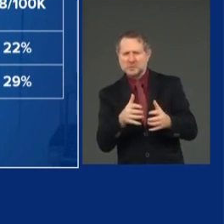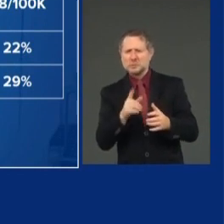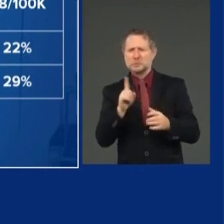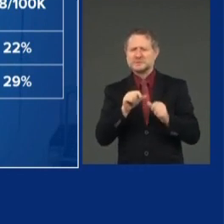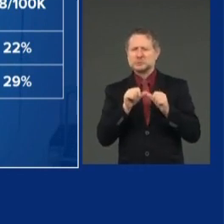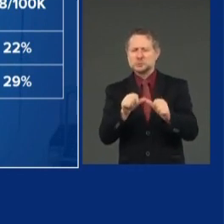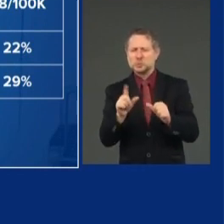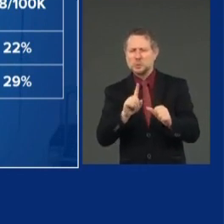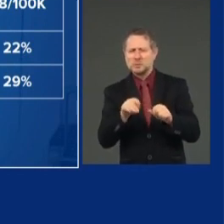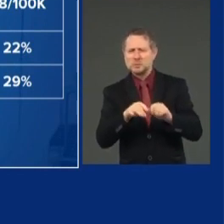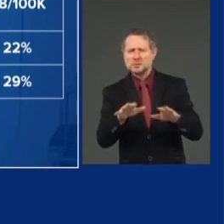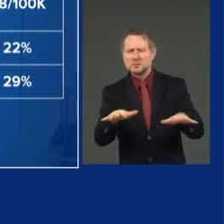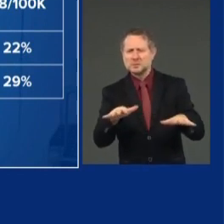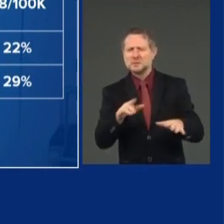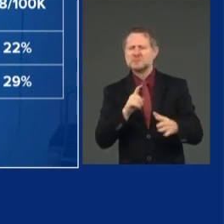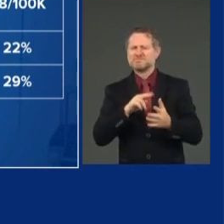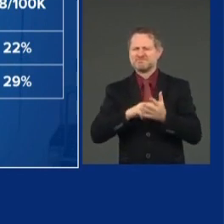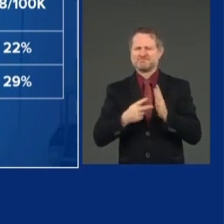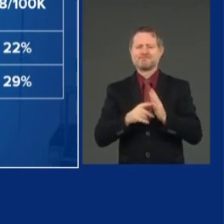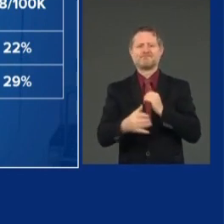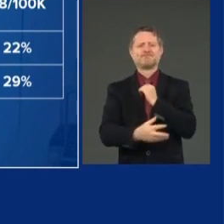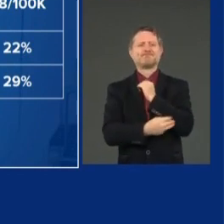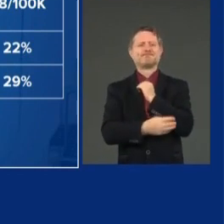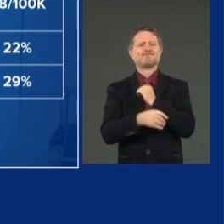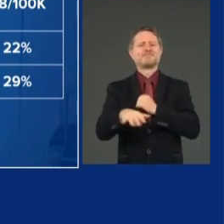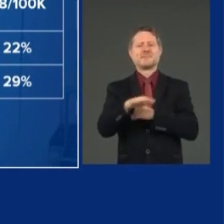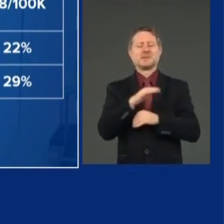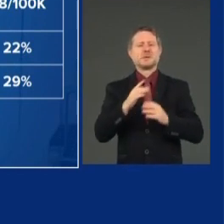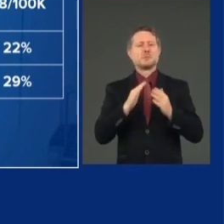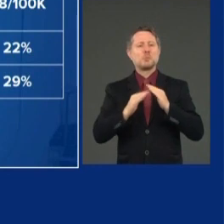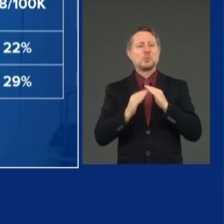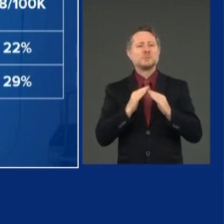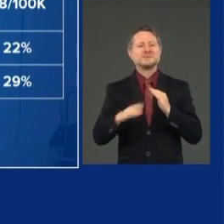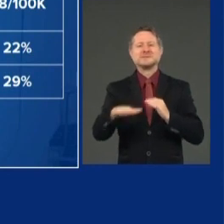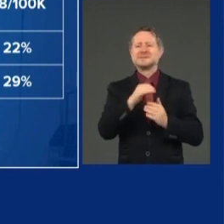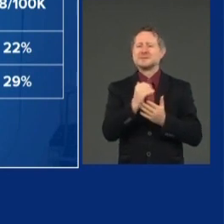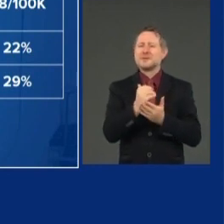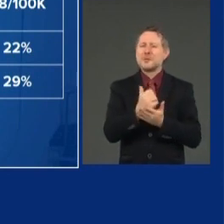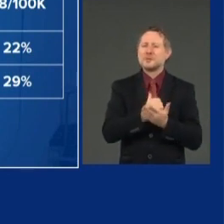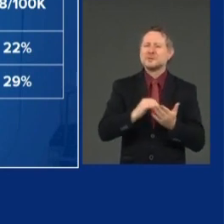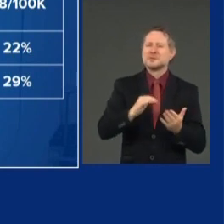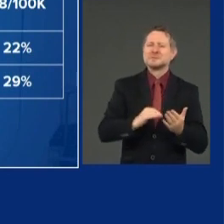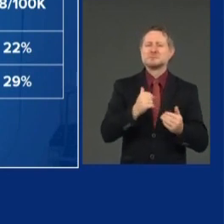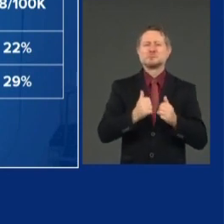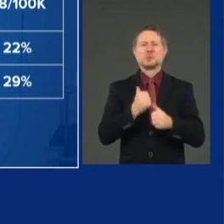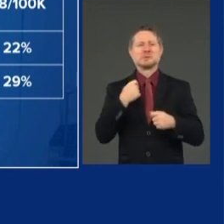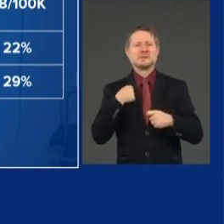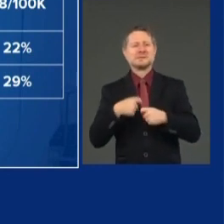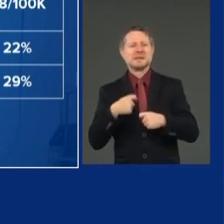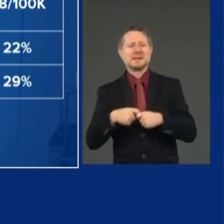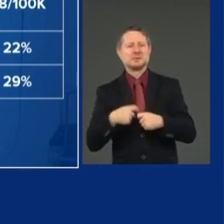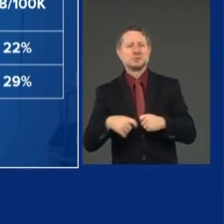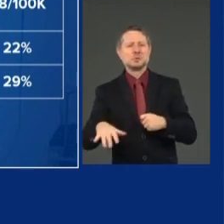WHERE ARE PEOPLE WHO ARE INFECTED, WHERE ARE THE NEW CASES COMING FROM, WHERE IS THE